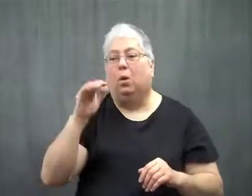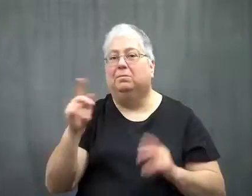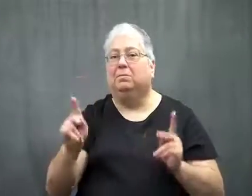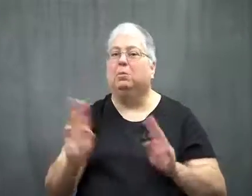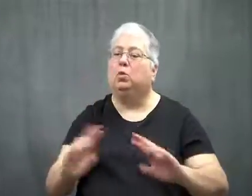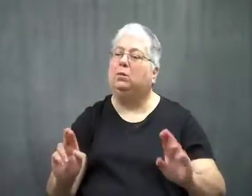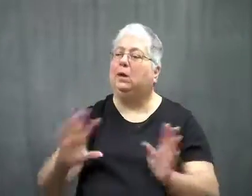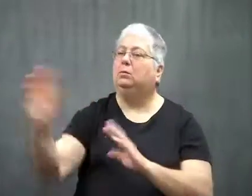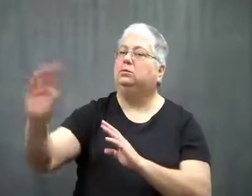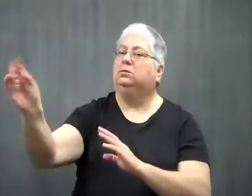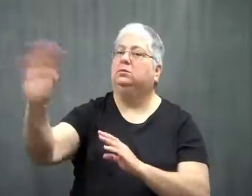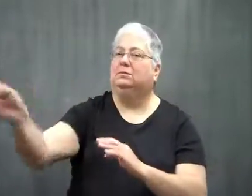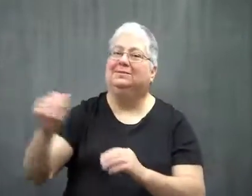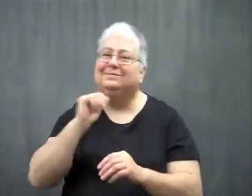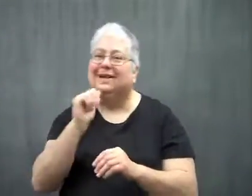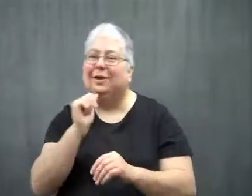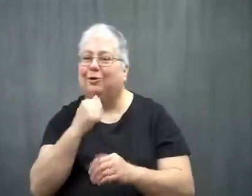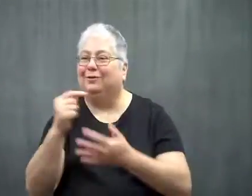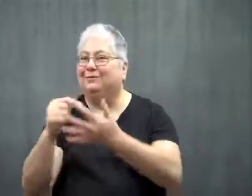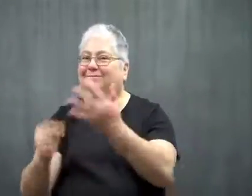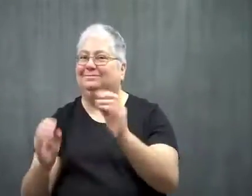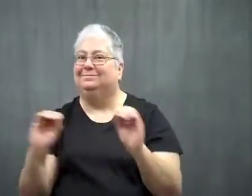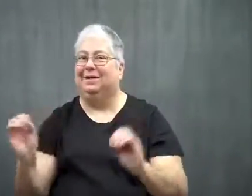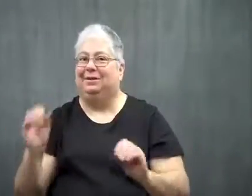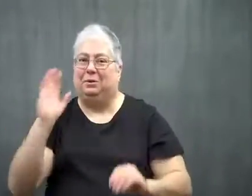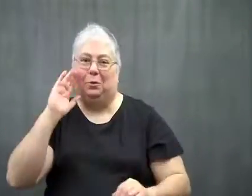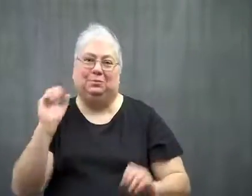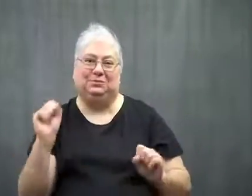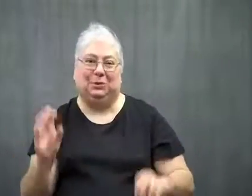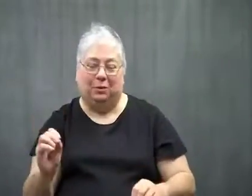do leave and avoid tragedy.